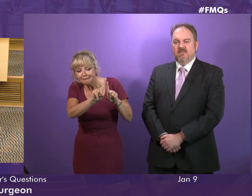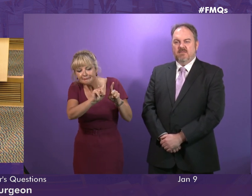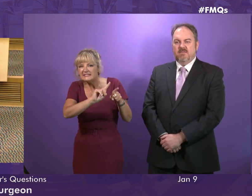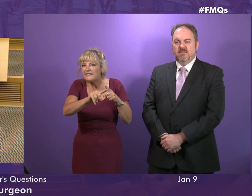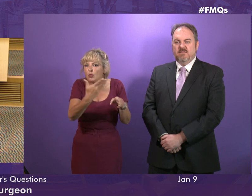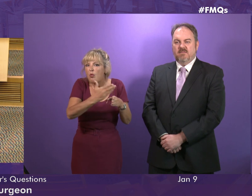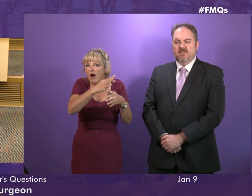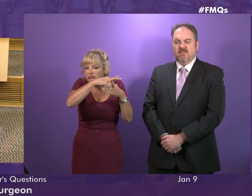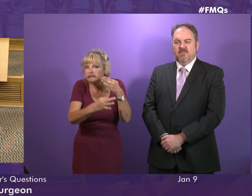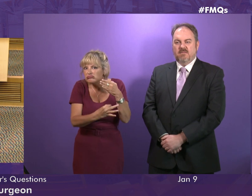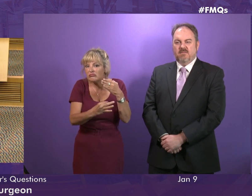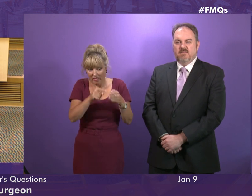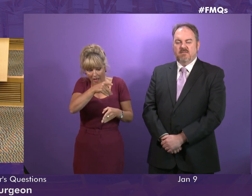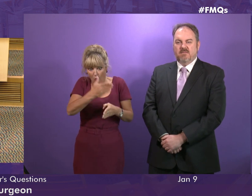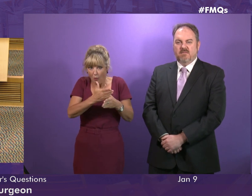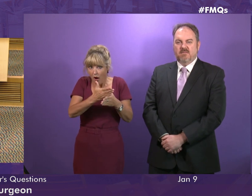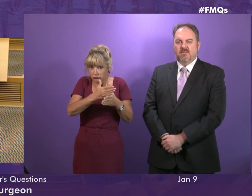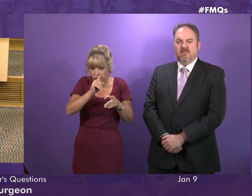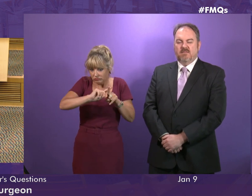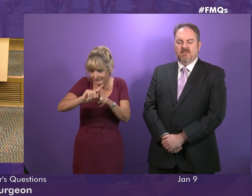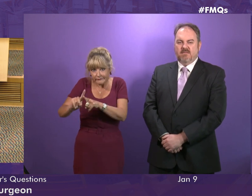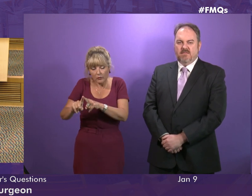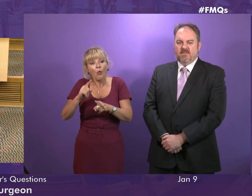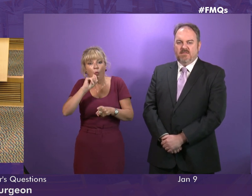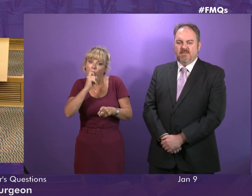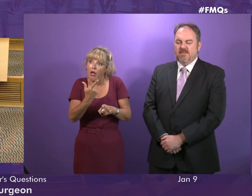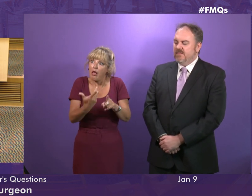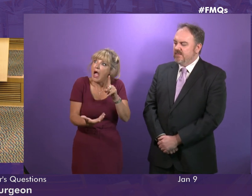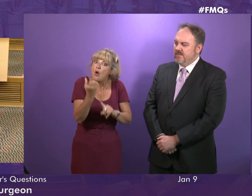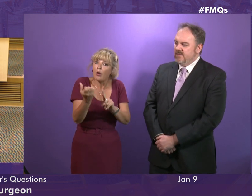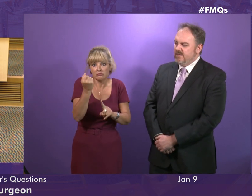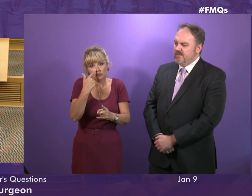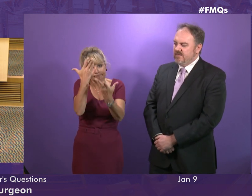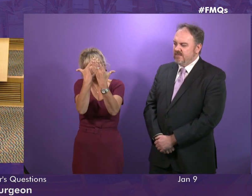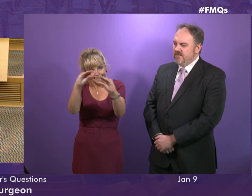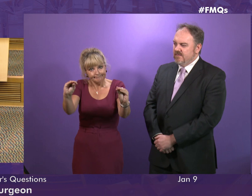of actions. As that work progresses, its outcomes will be shared with the committee and with